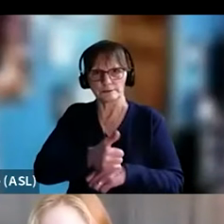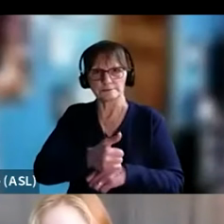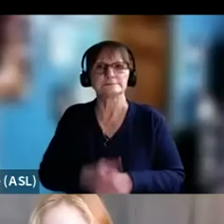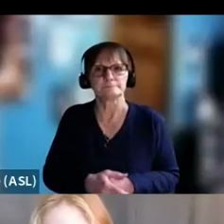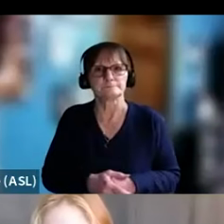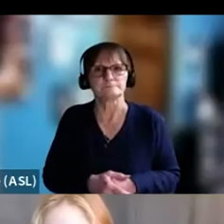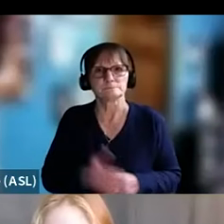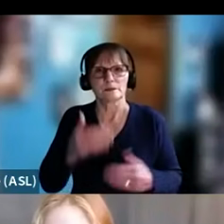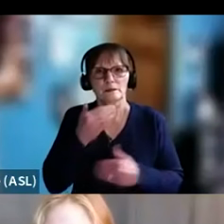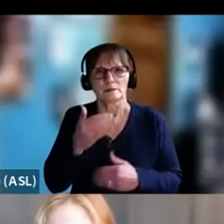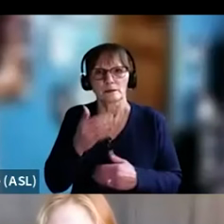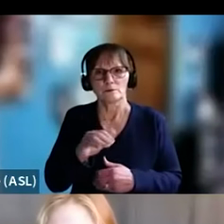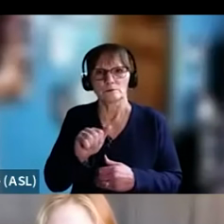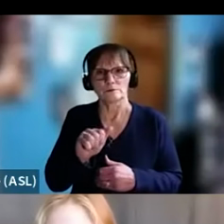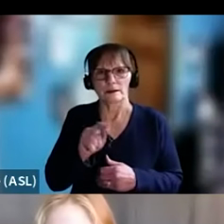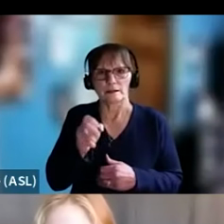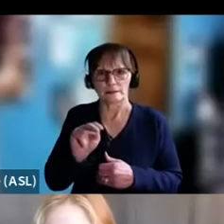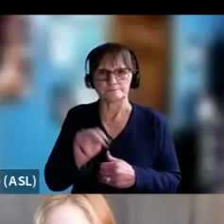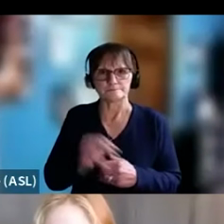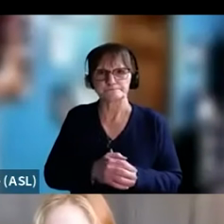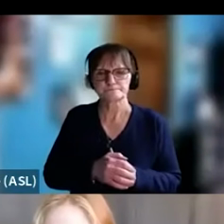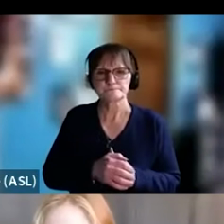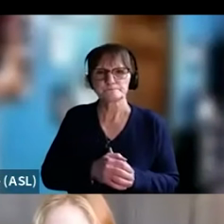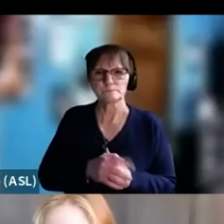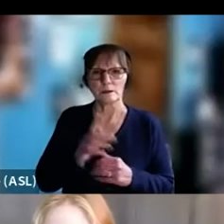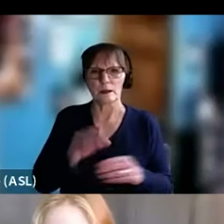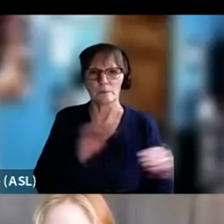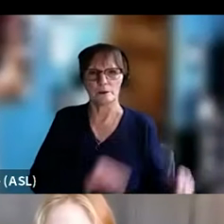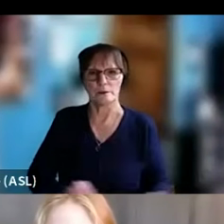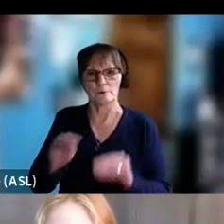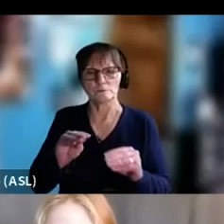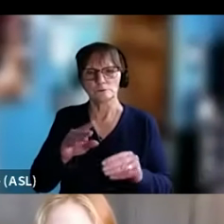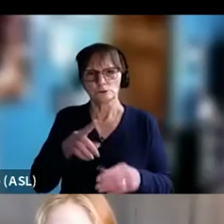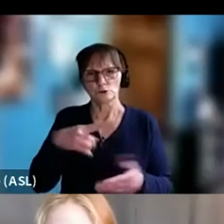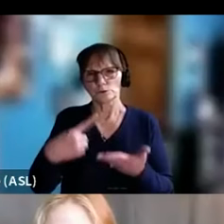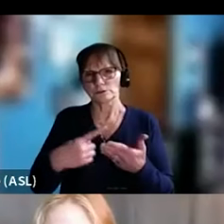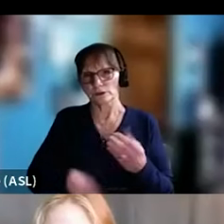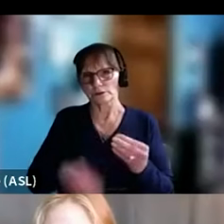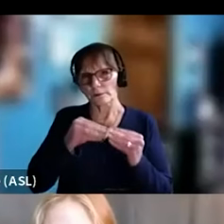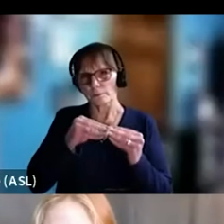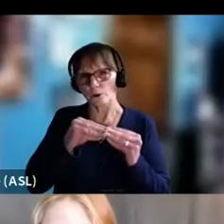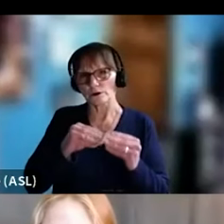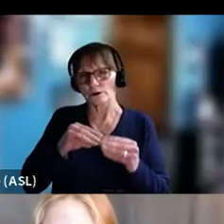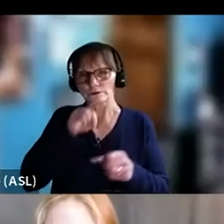Thank you Caitlin, I appreciate that. I do wanna move into talking a little bit about some promising practices.